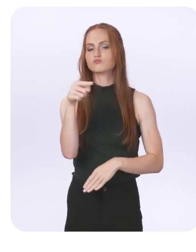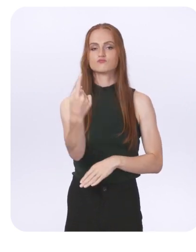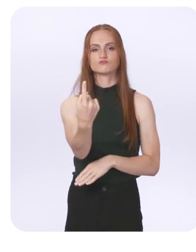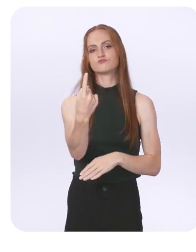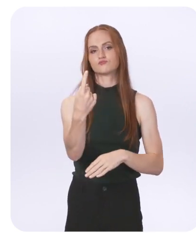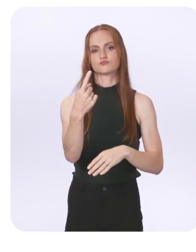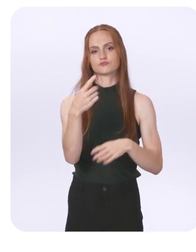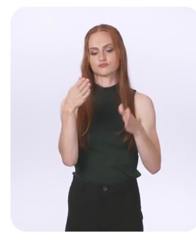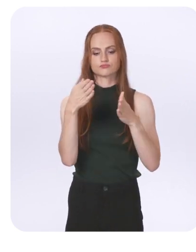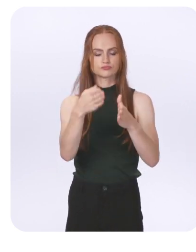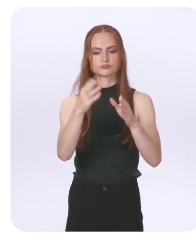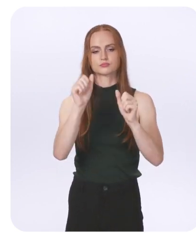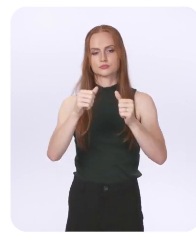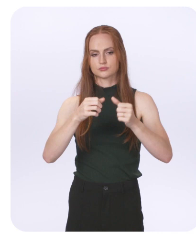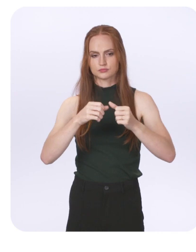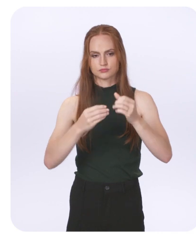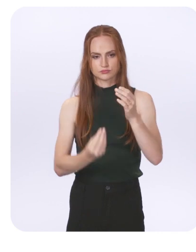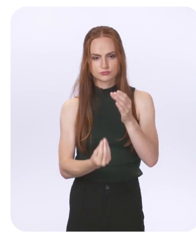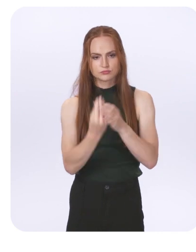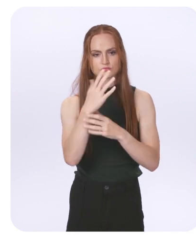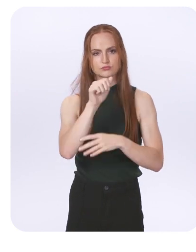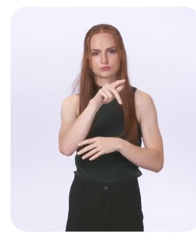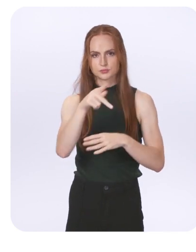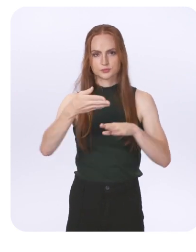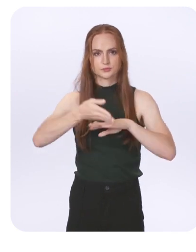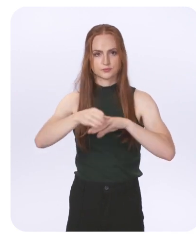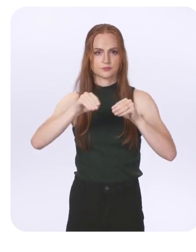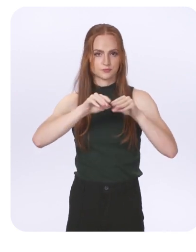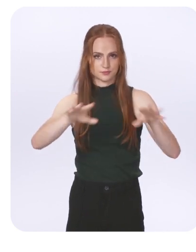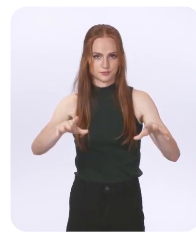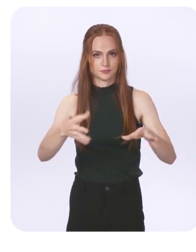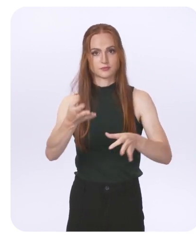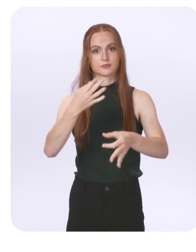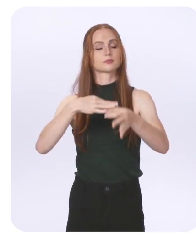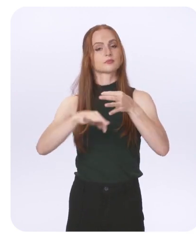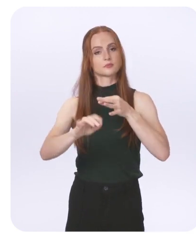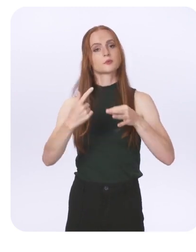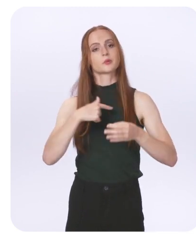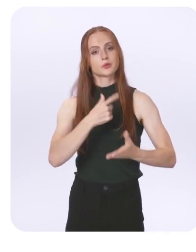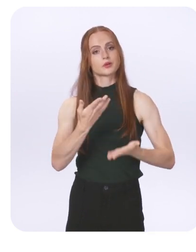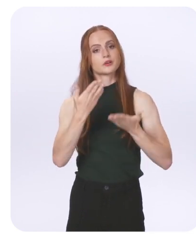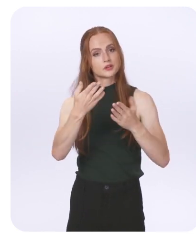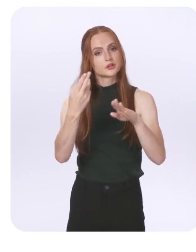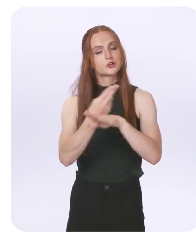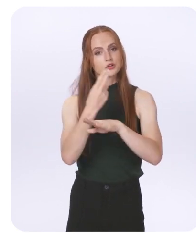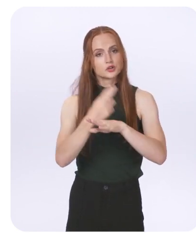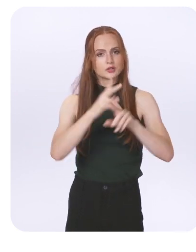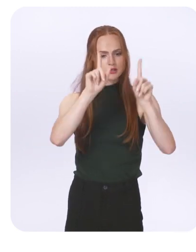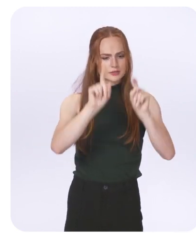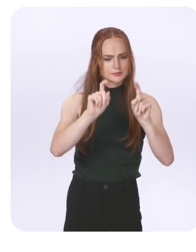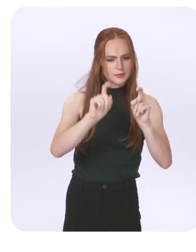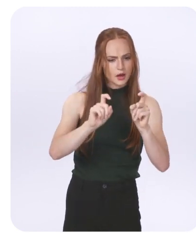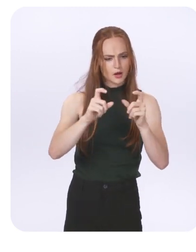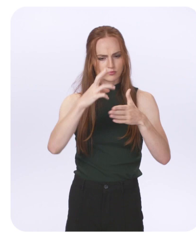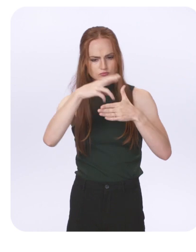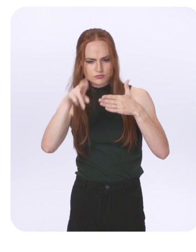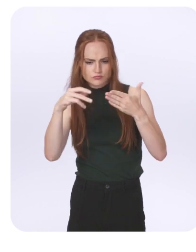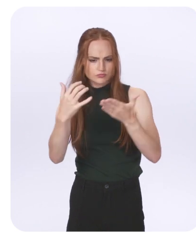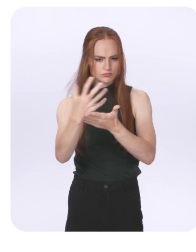The Store A/B testing tool exemplifies this approach, allowing you to set up A/B experiments with five different PDP assets